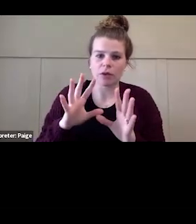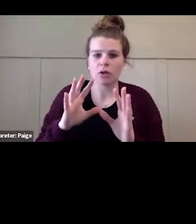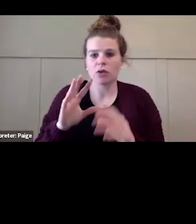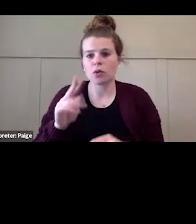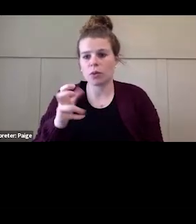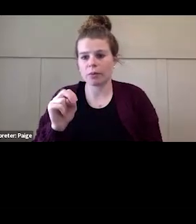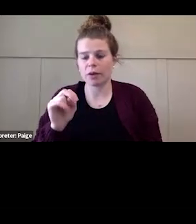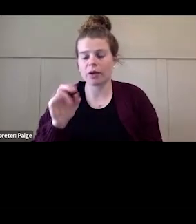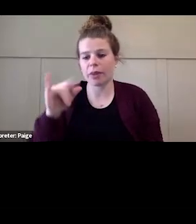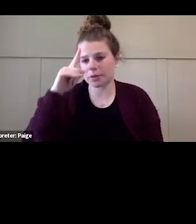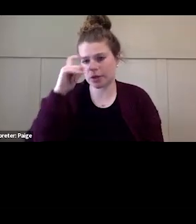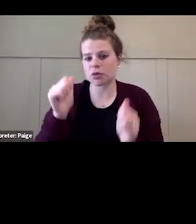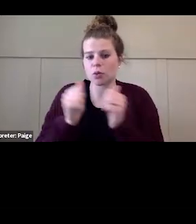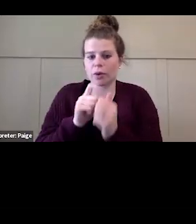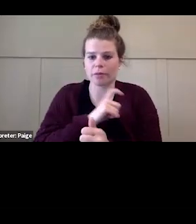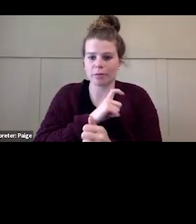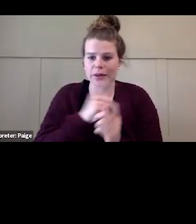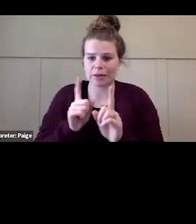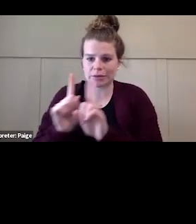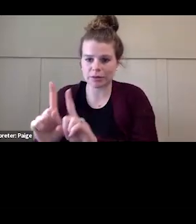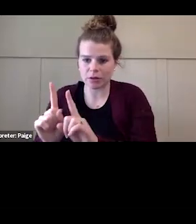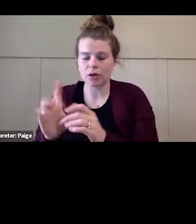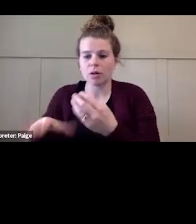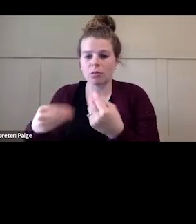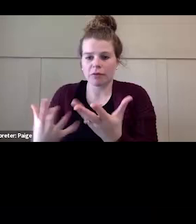with law enforcement on those calls, so they are there to provide support as needed.